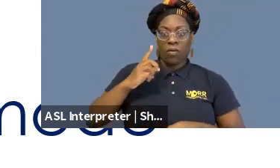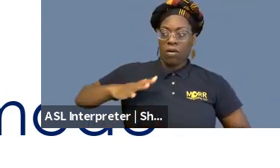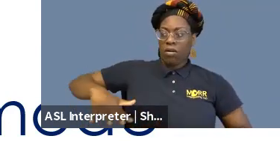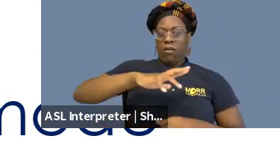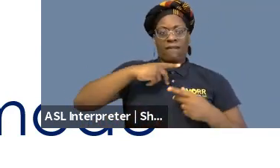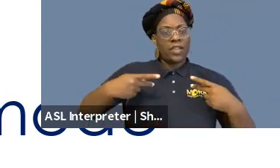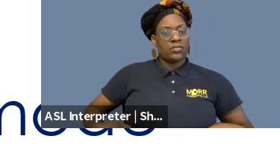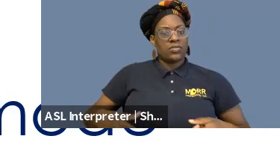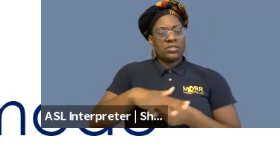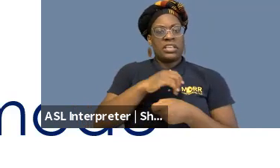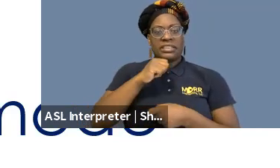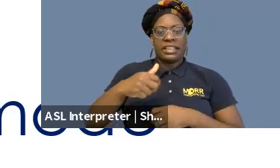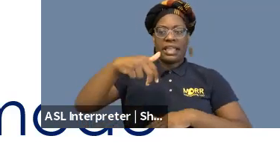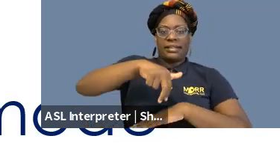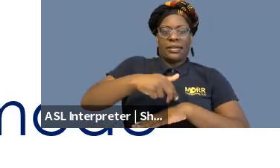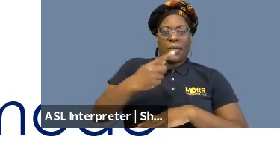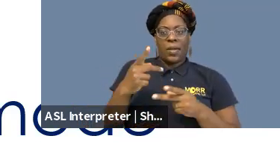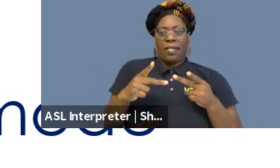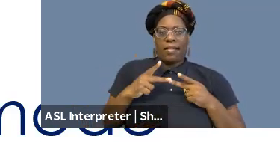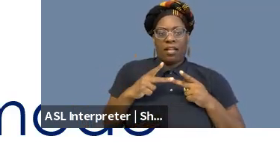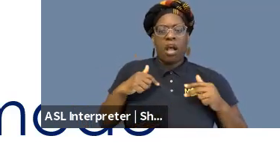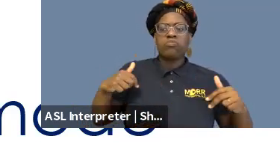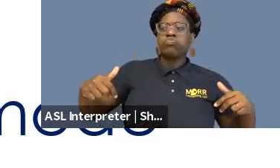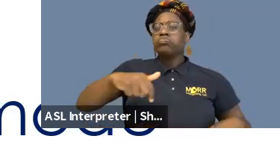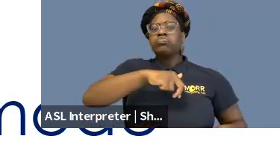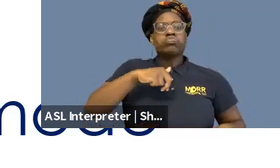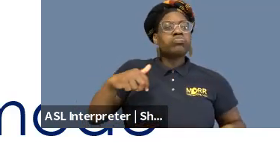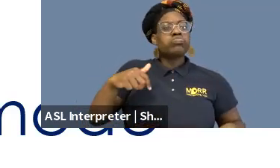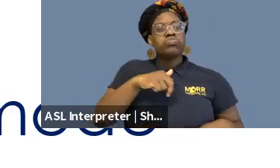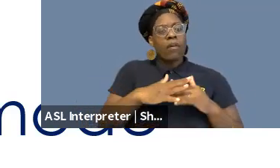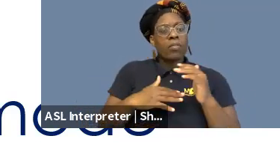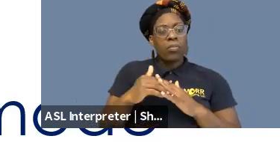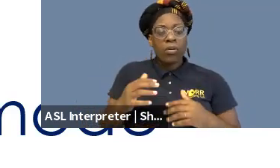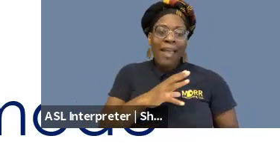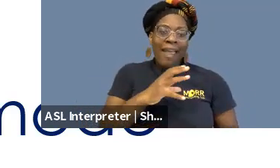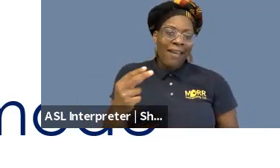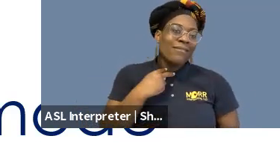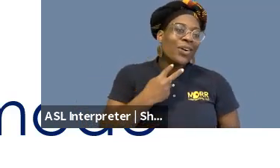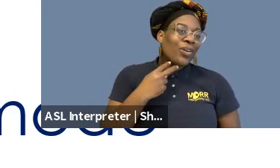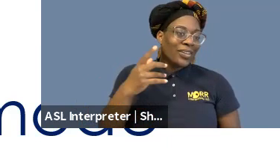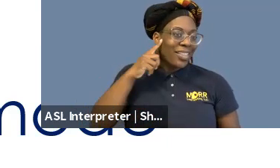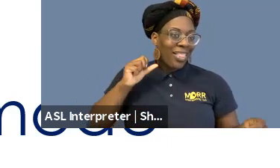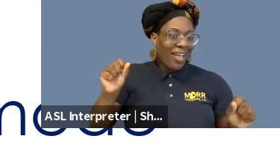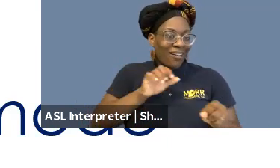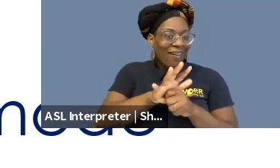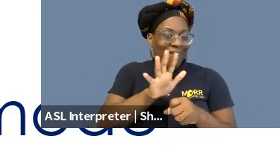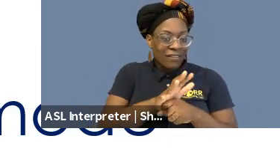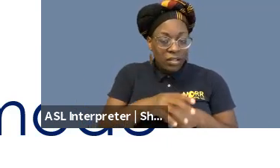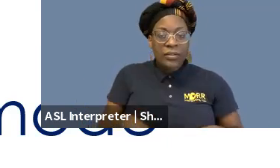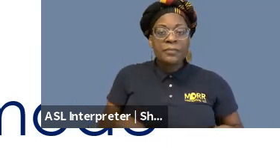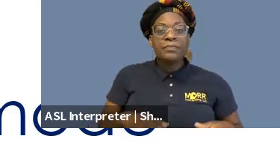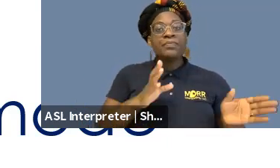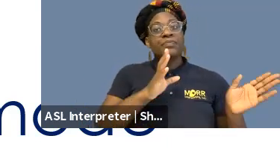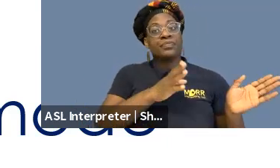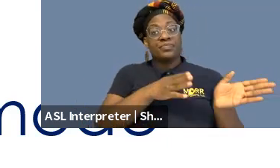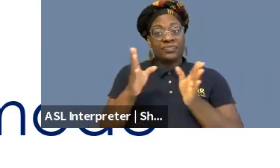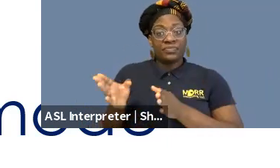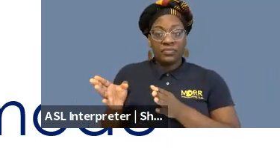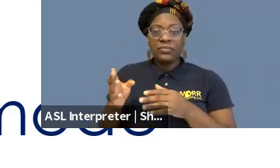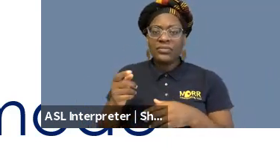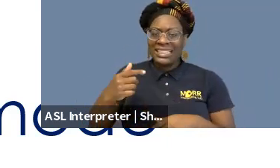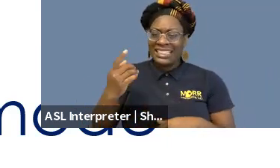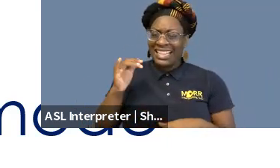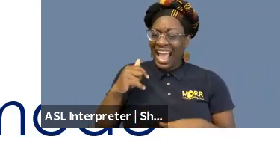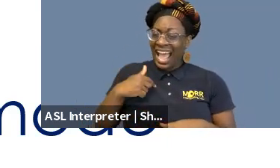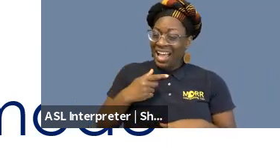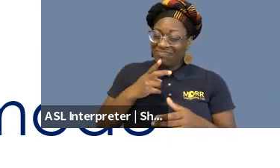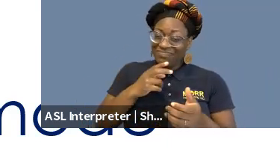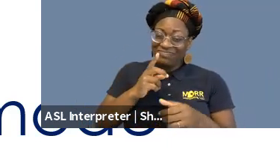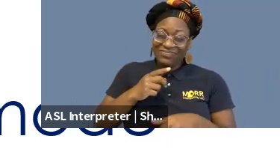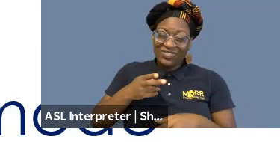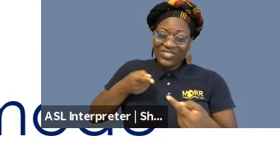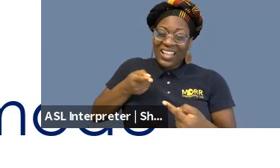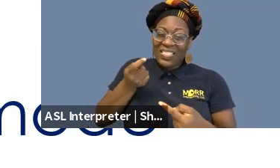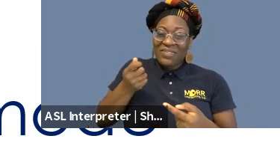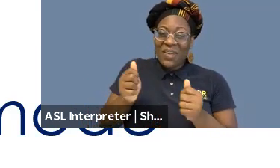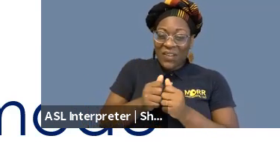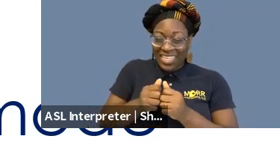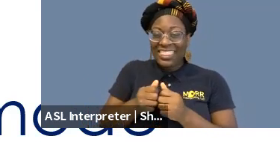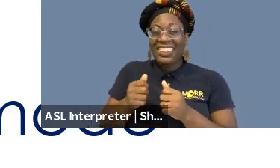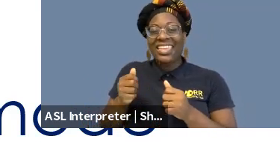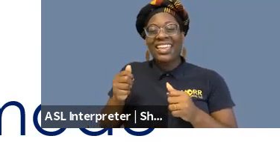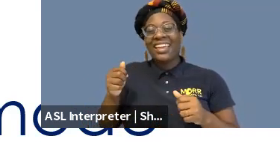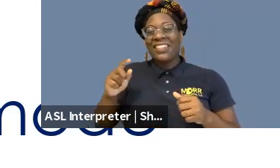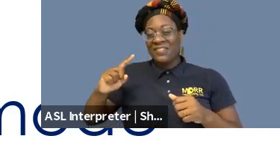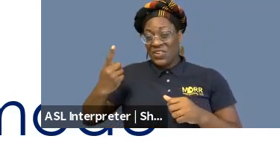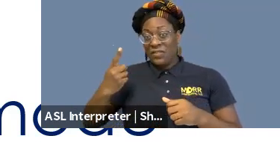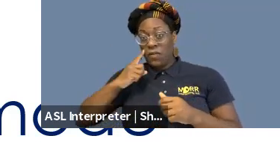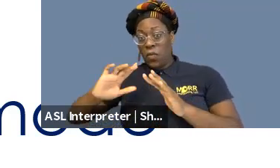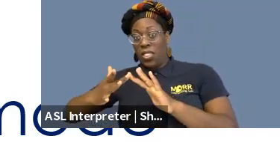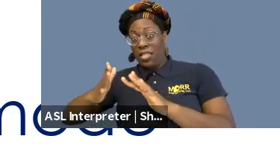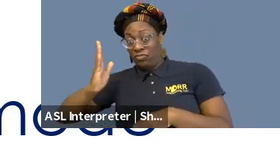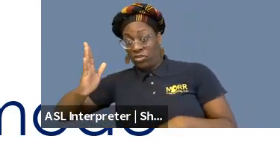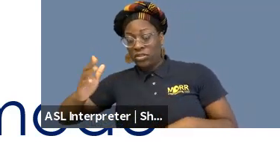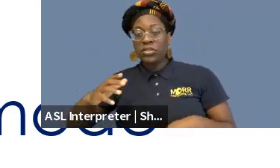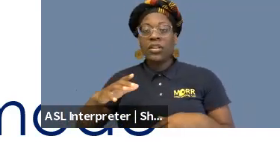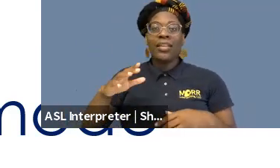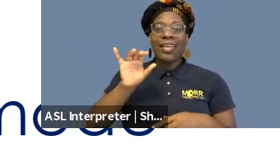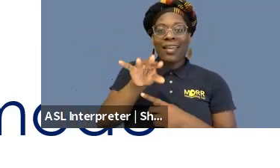this means making sure that the student looks directly into the camera. While body language